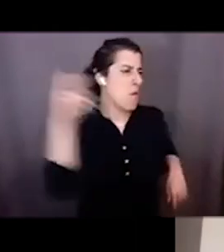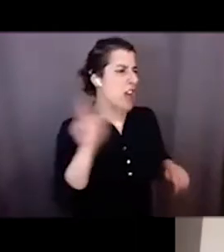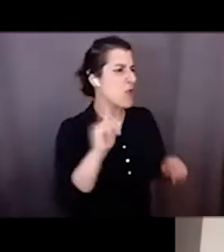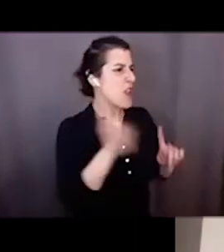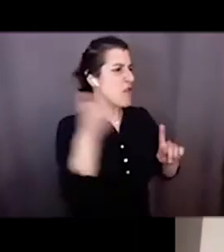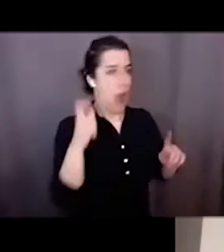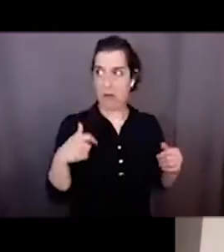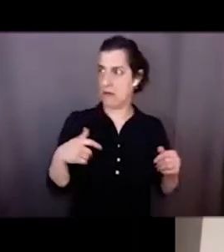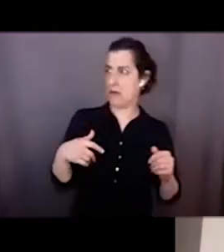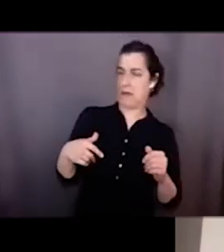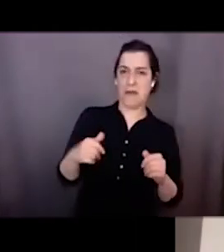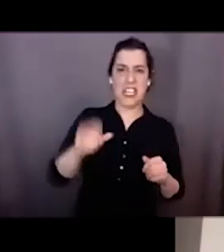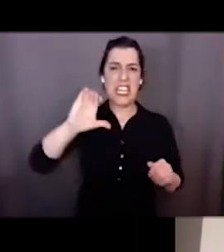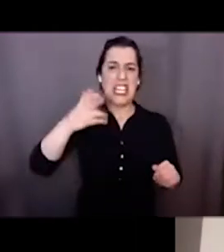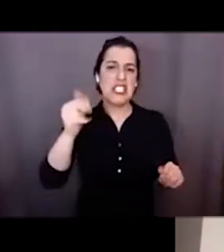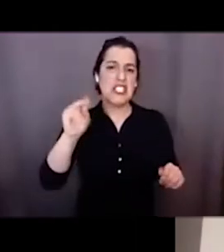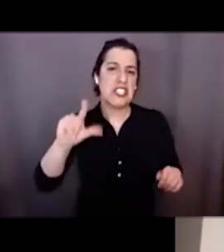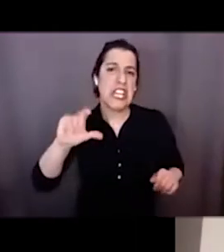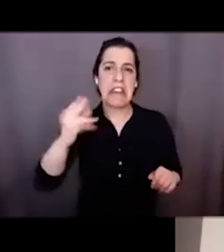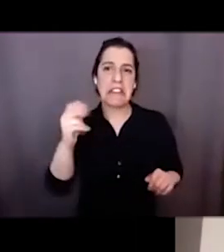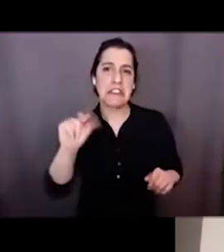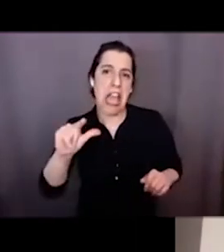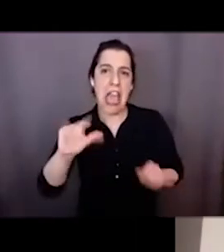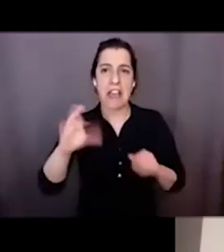Um, Ching Chong to physically intimidating. Um,